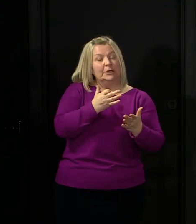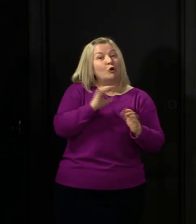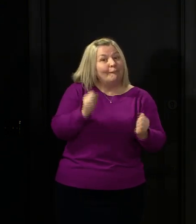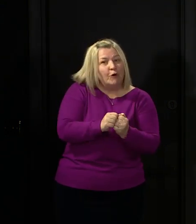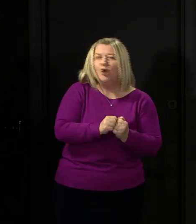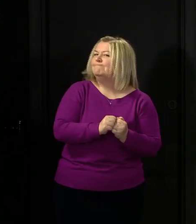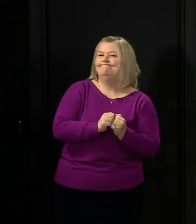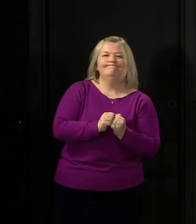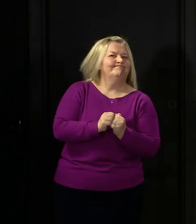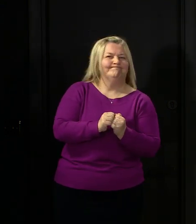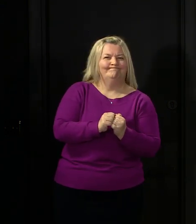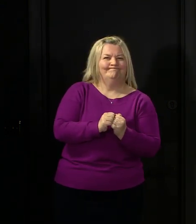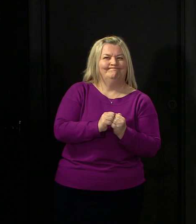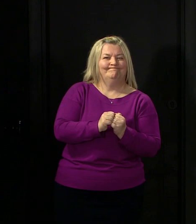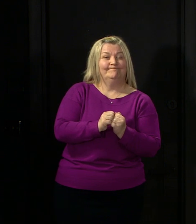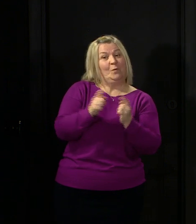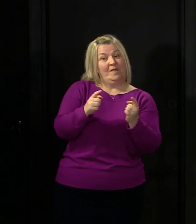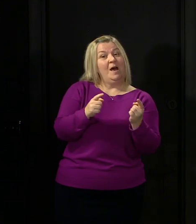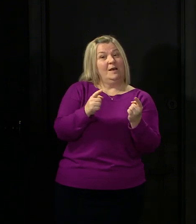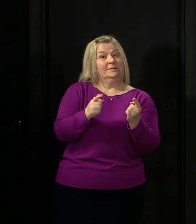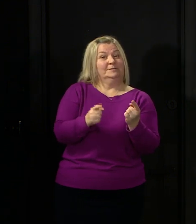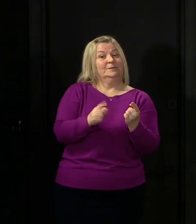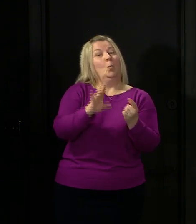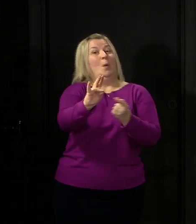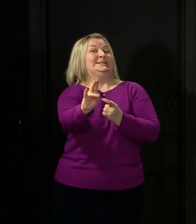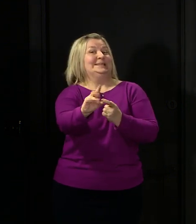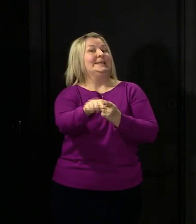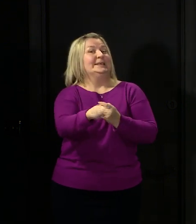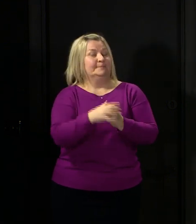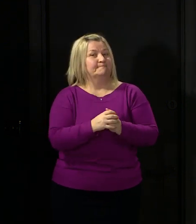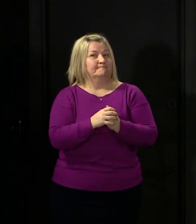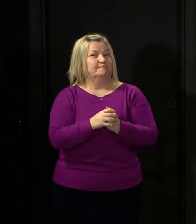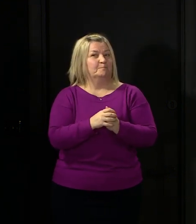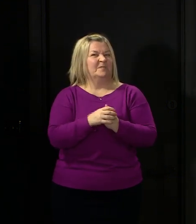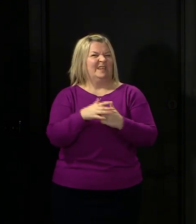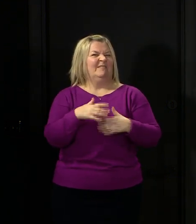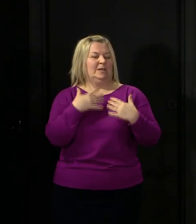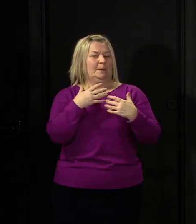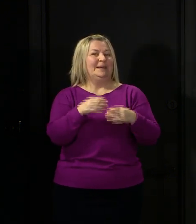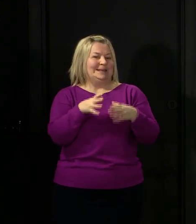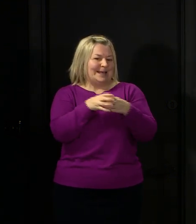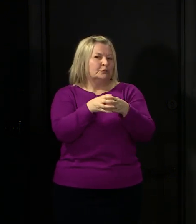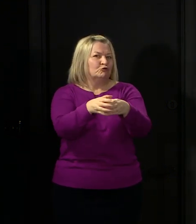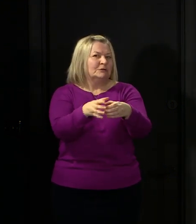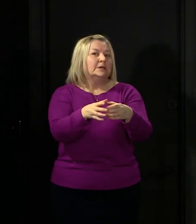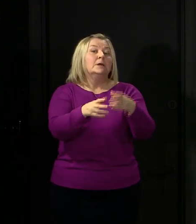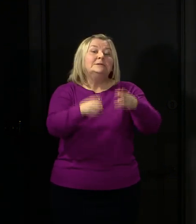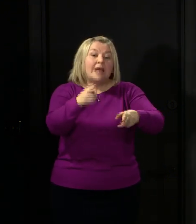capturing a category of people who have died that we have not been reporting so far. So